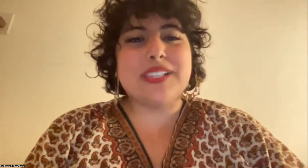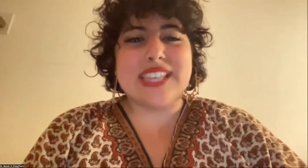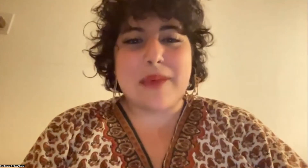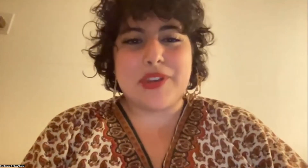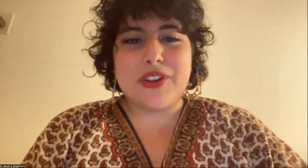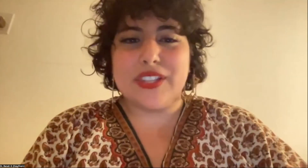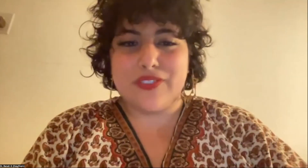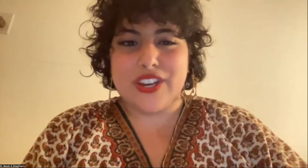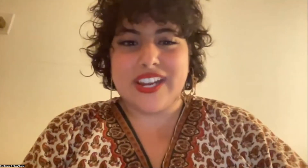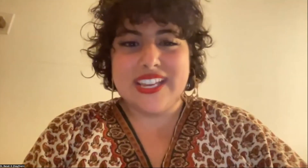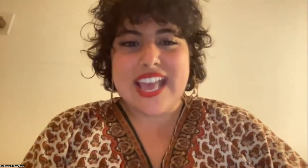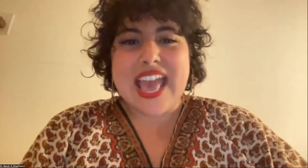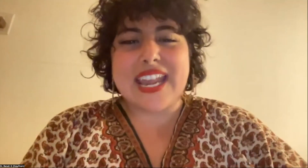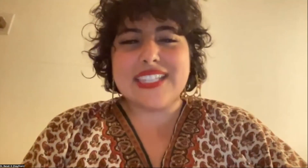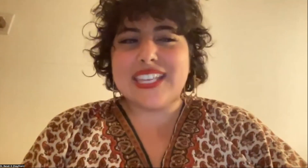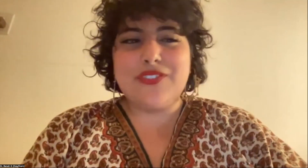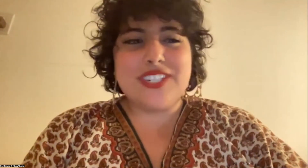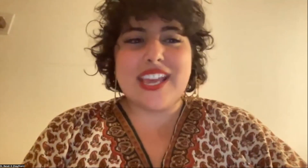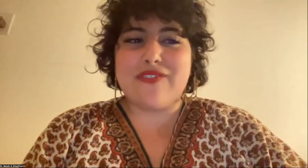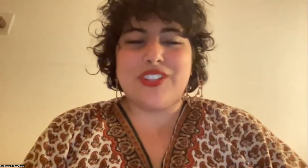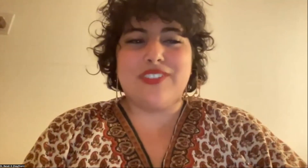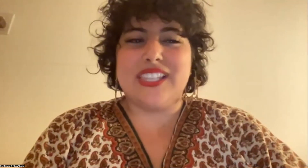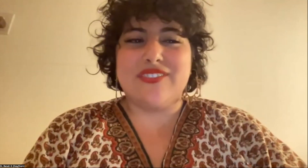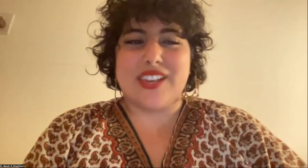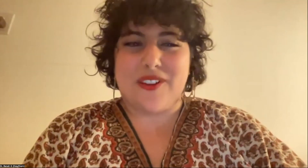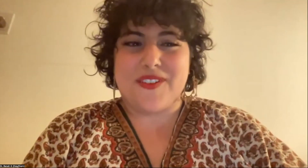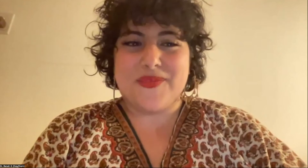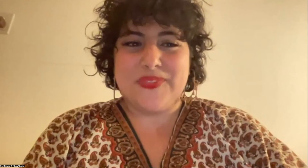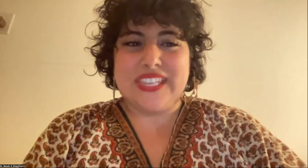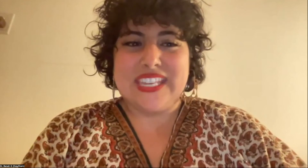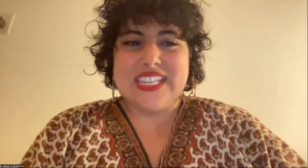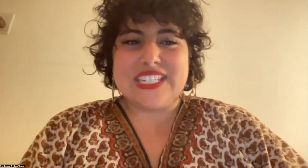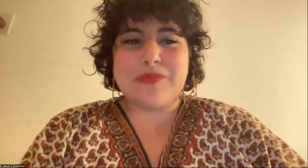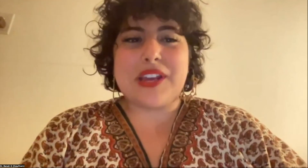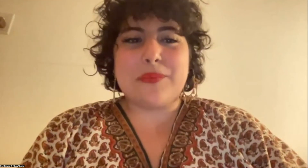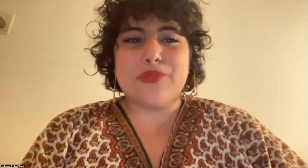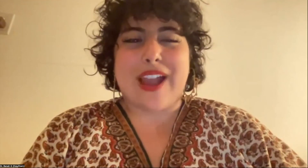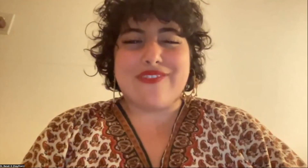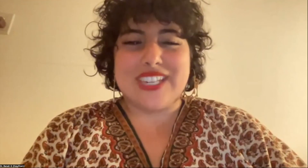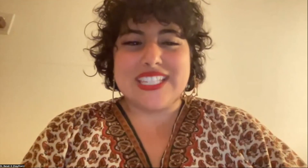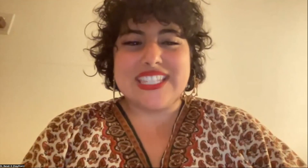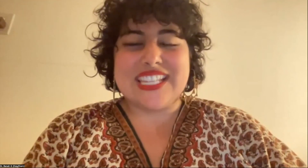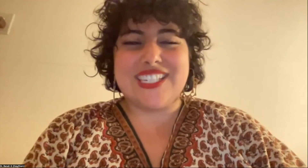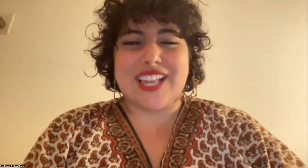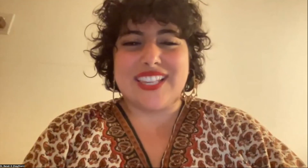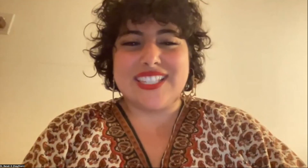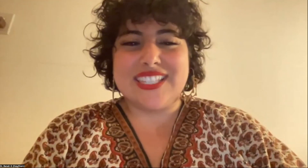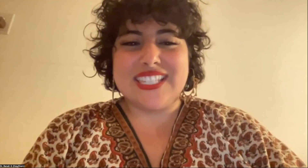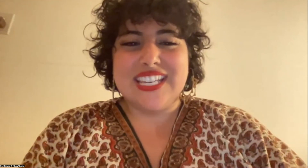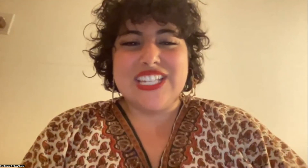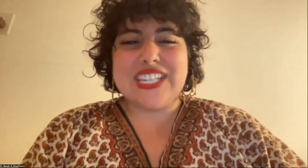to examine her liver and ask if she ever lived at all. She becomes ravenous and jealous, she